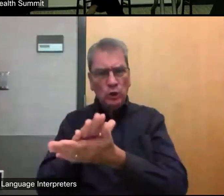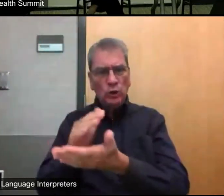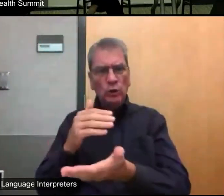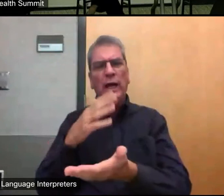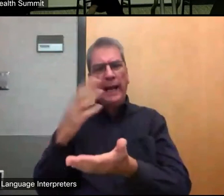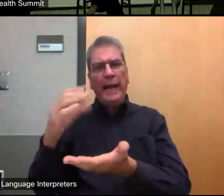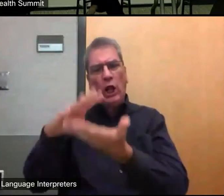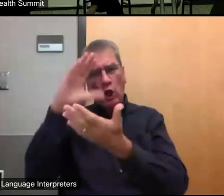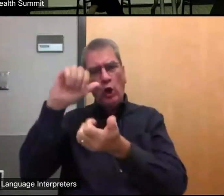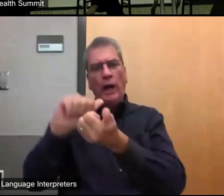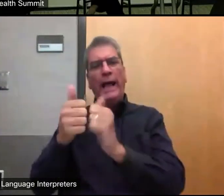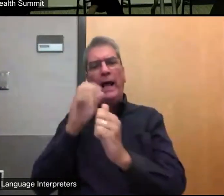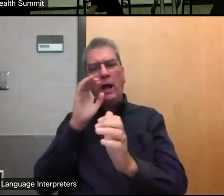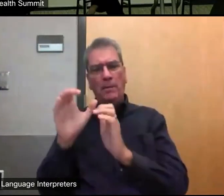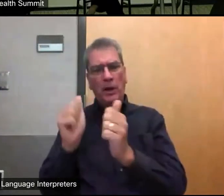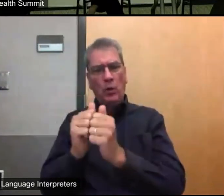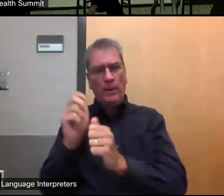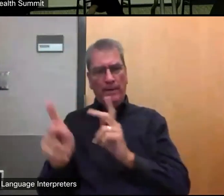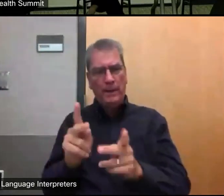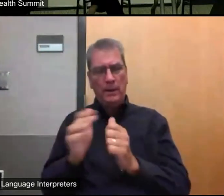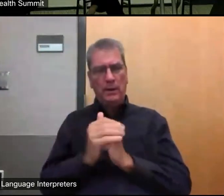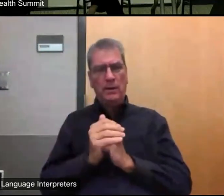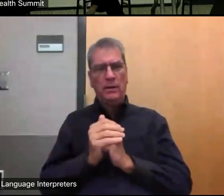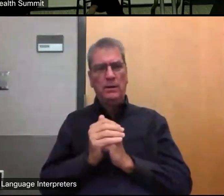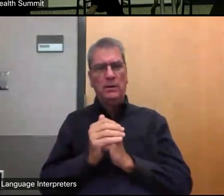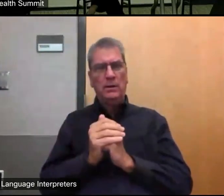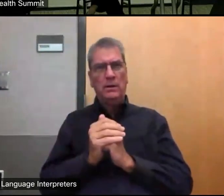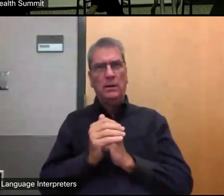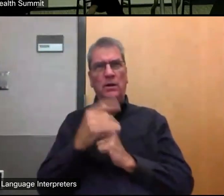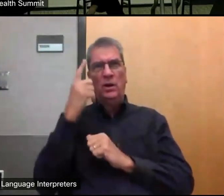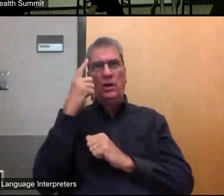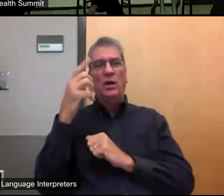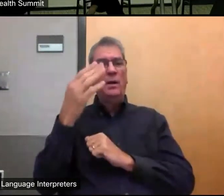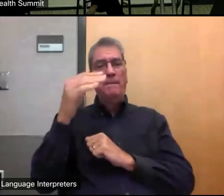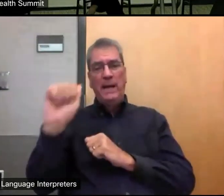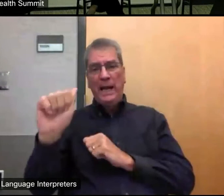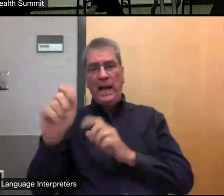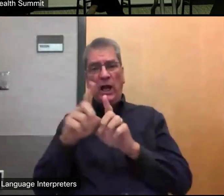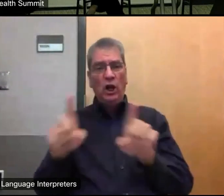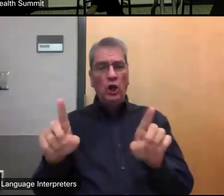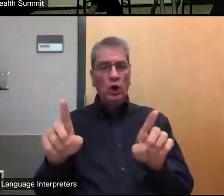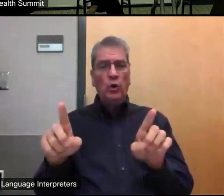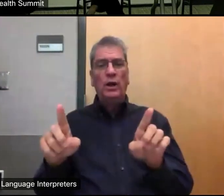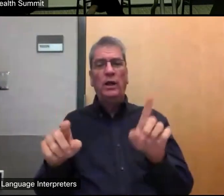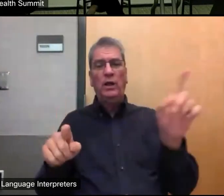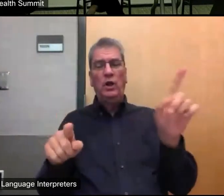and. But when we think about like, masters degrees and all kinds of things, like the, a thing that, like, we're particularly just kind of